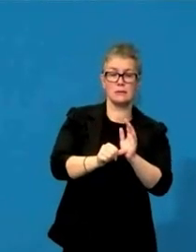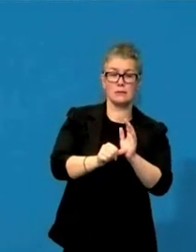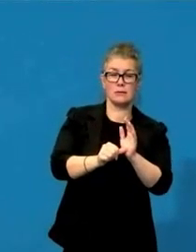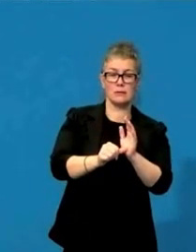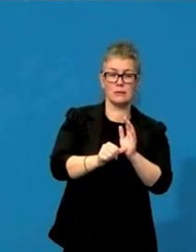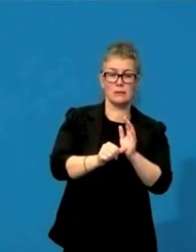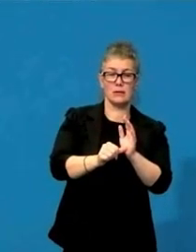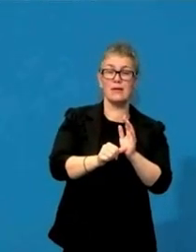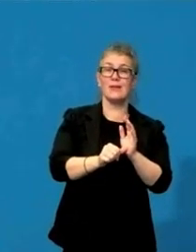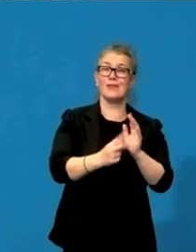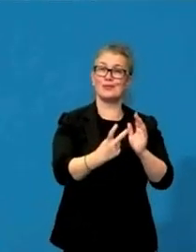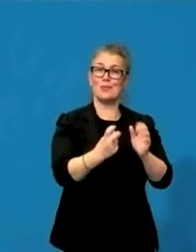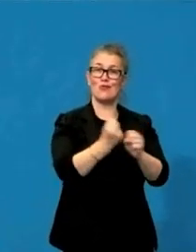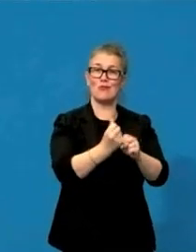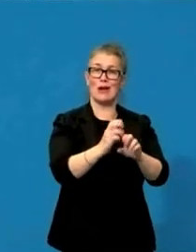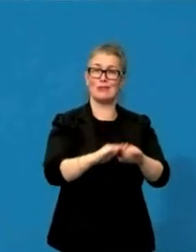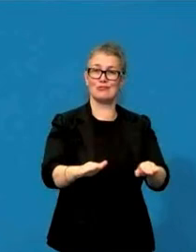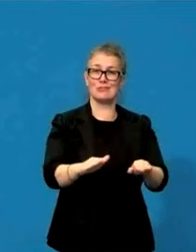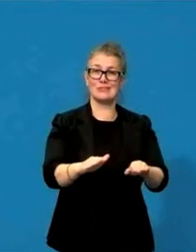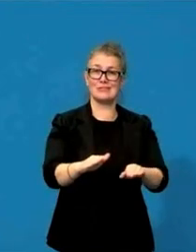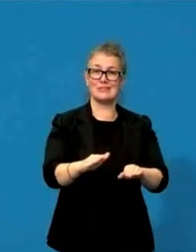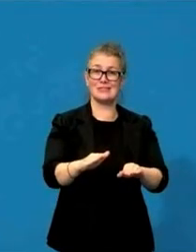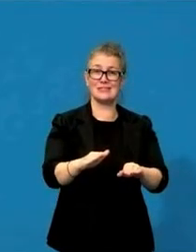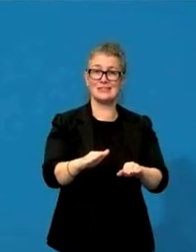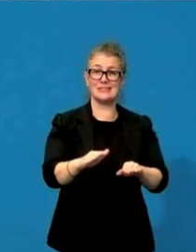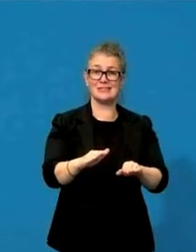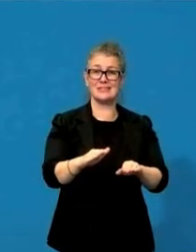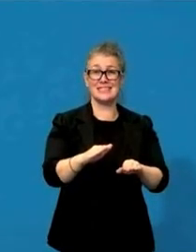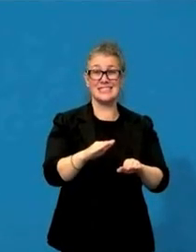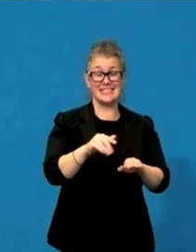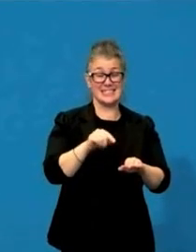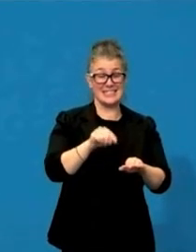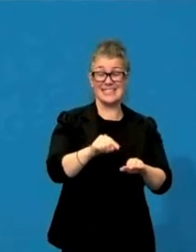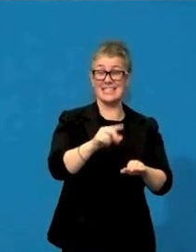grandchildren, our 16 and 18-year-old grandchildren we are looking after.